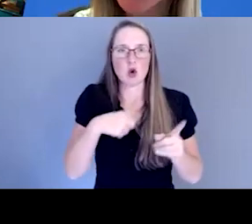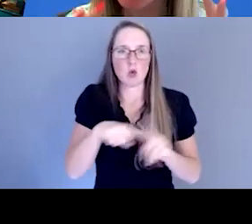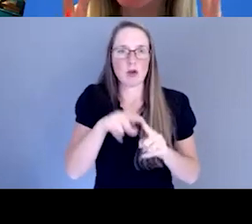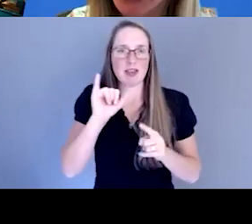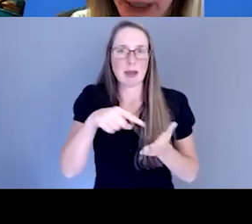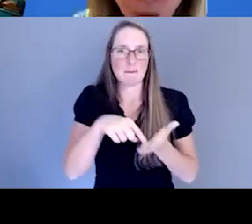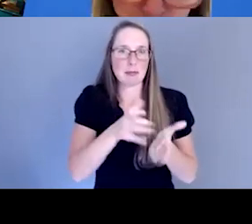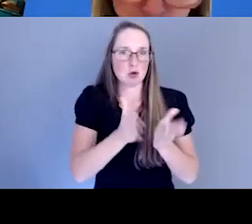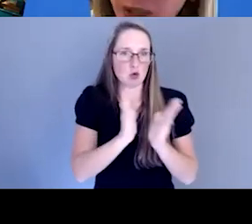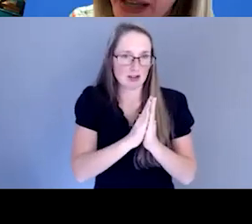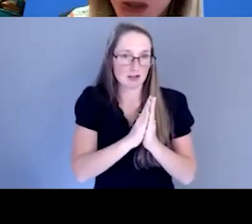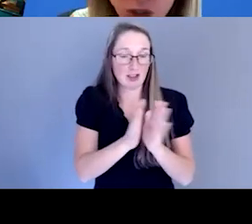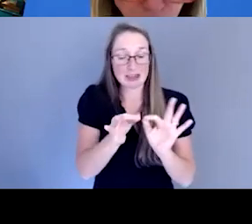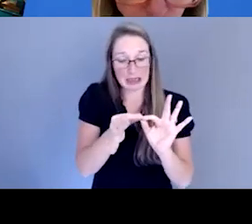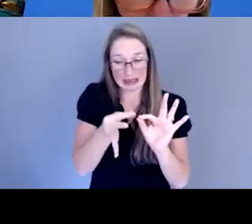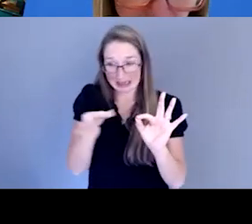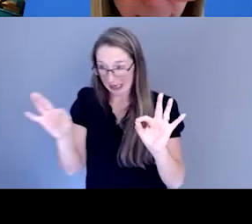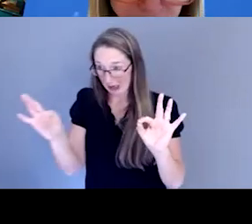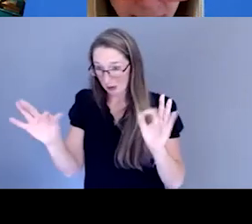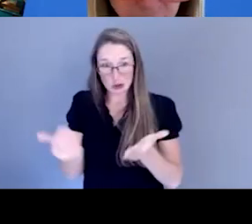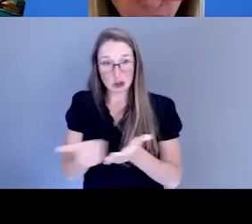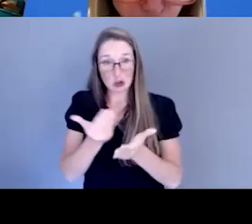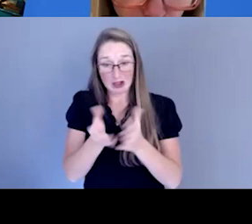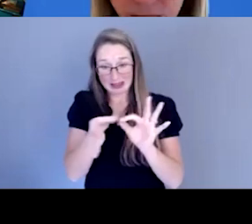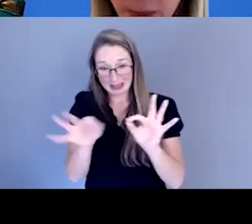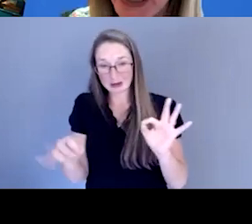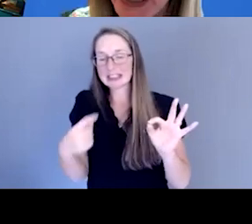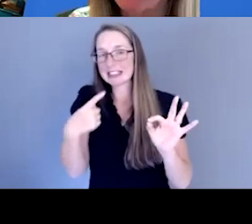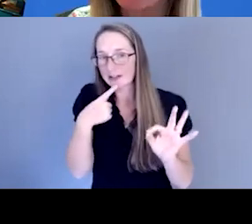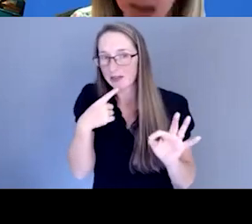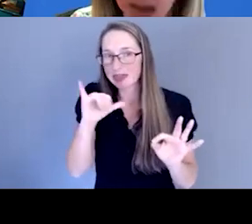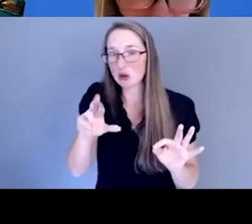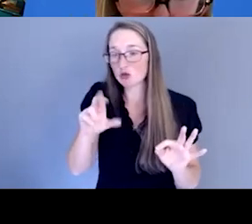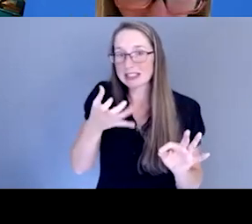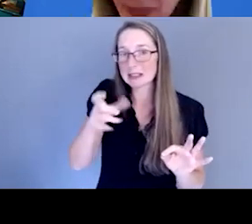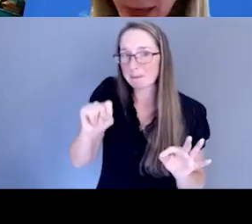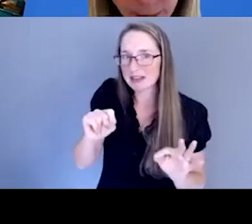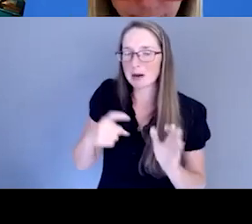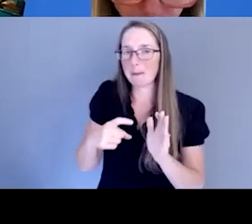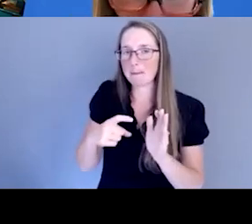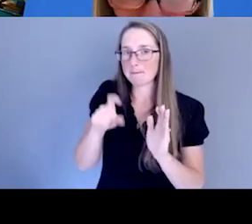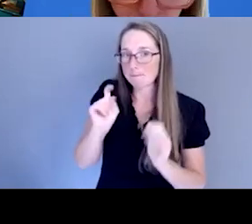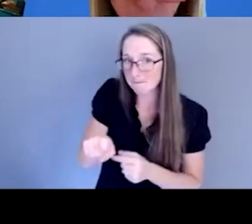The language that is new states the recipient must, and that's a must,